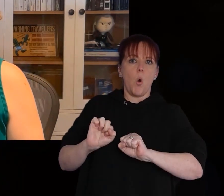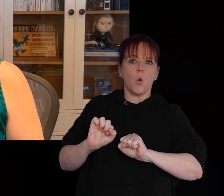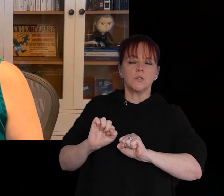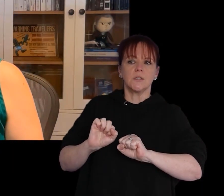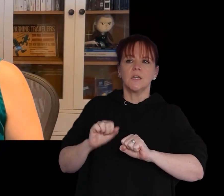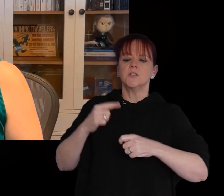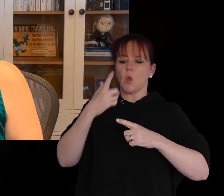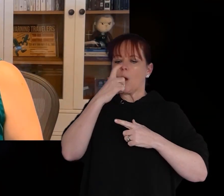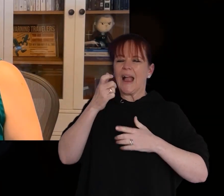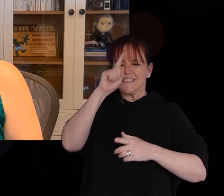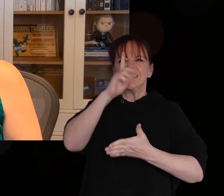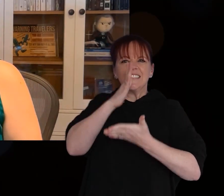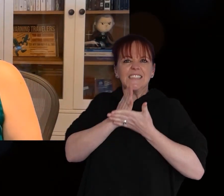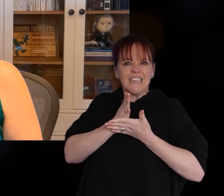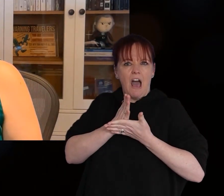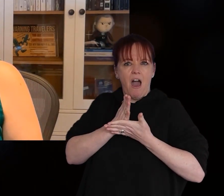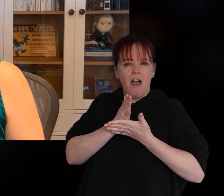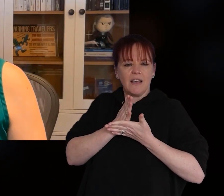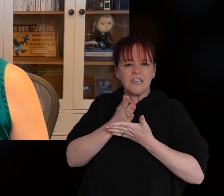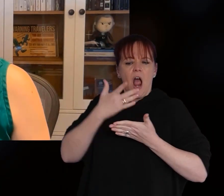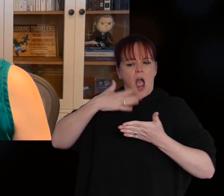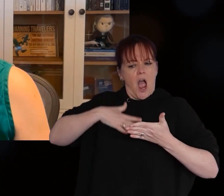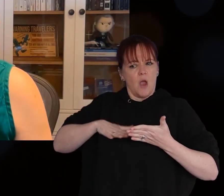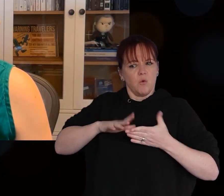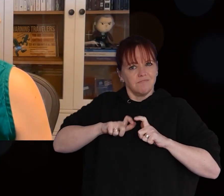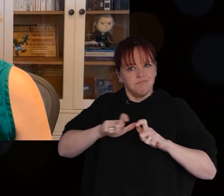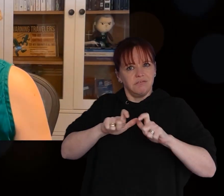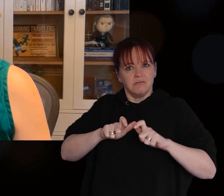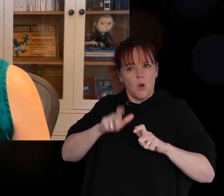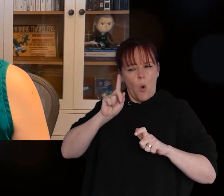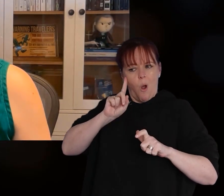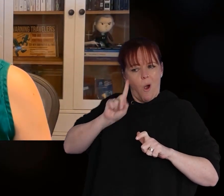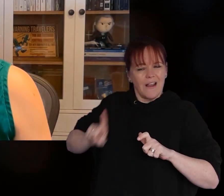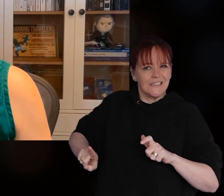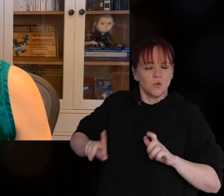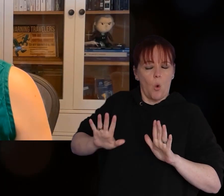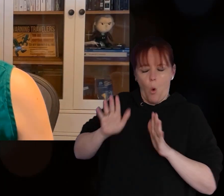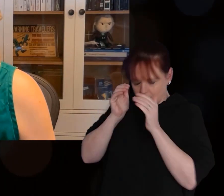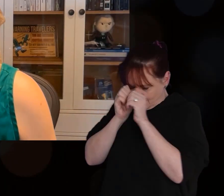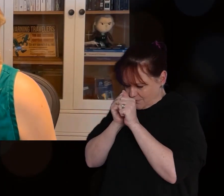It's not a simple thing to implement, so congratulations to the team on the definition...